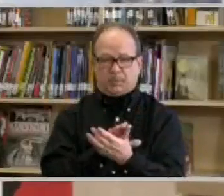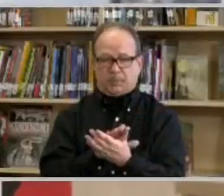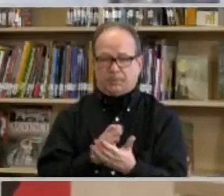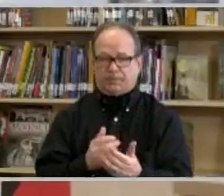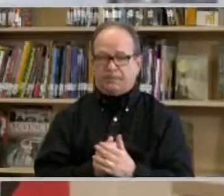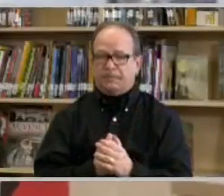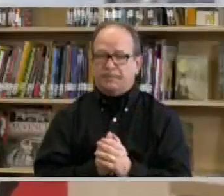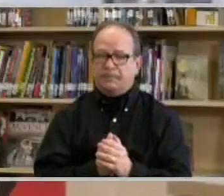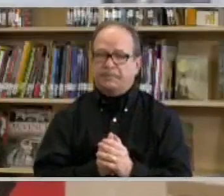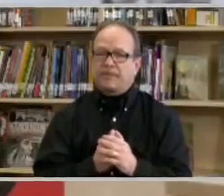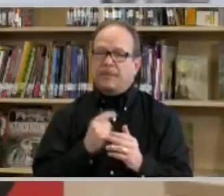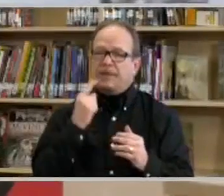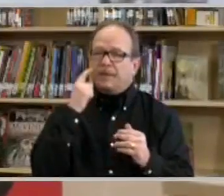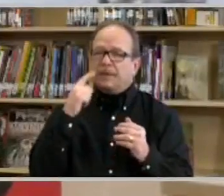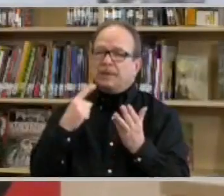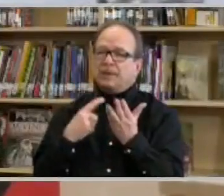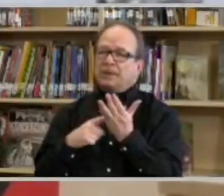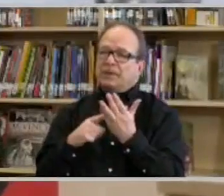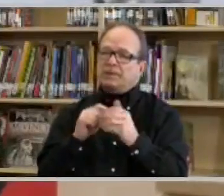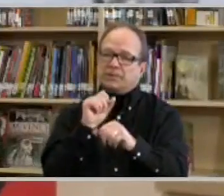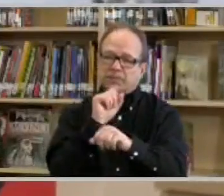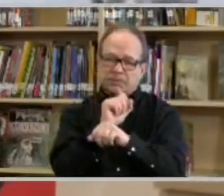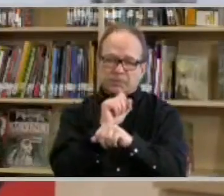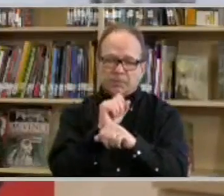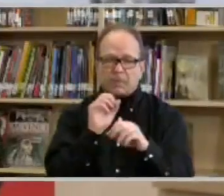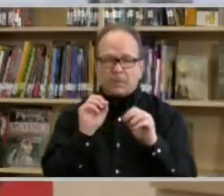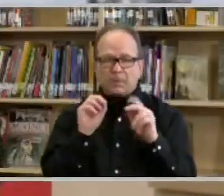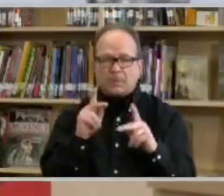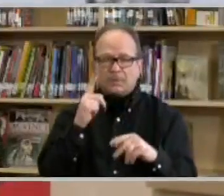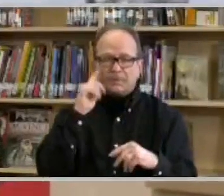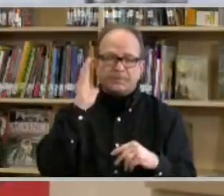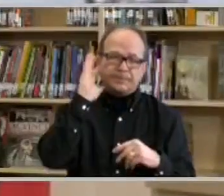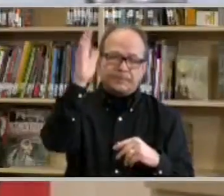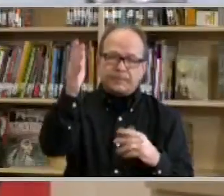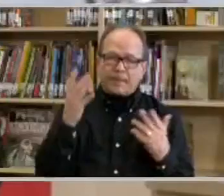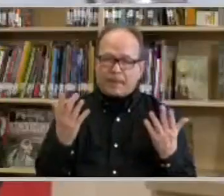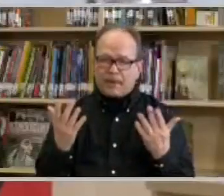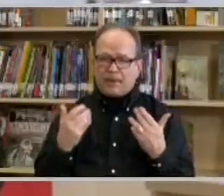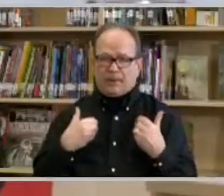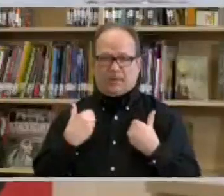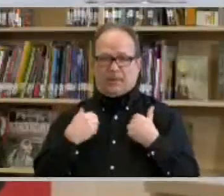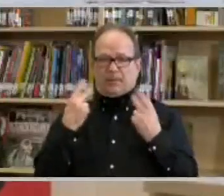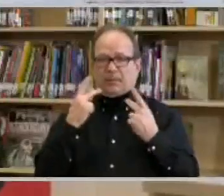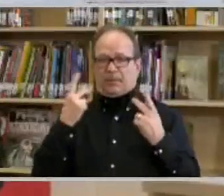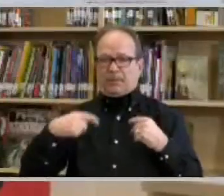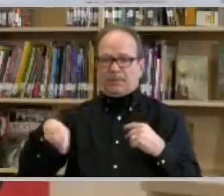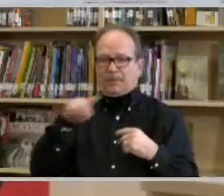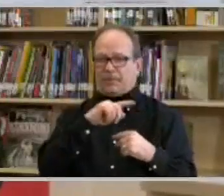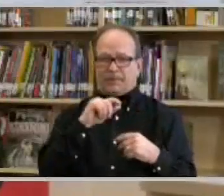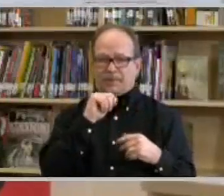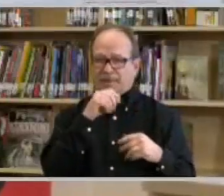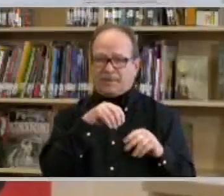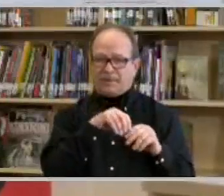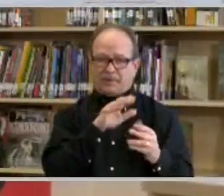IS PART OF OUR FOCUS. I ALREADY TALKED ABOUT JOB OPPORTUNITIES FOR YOUNG PEOPLE